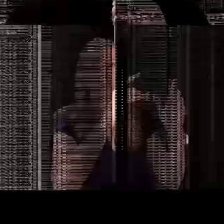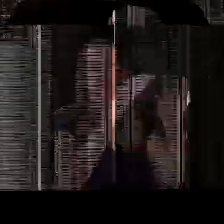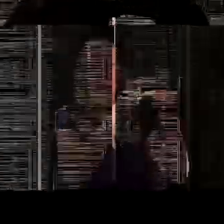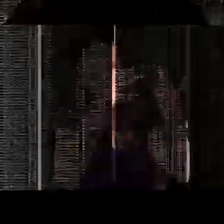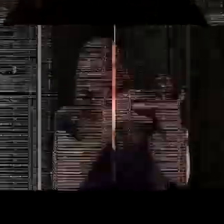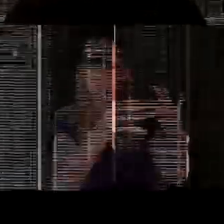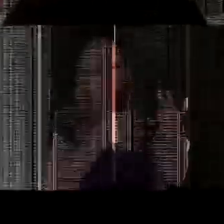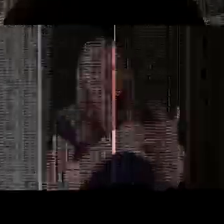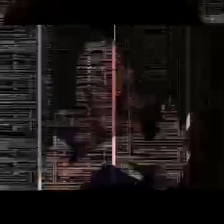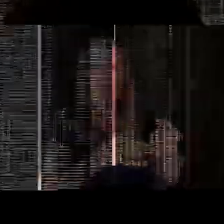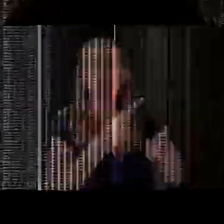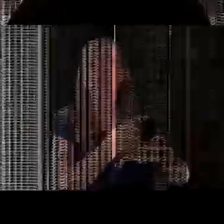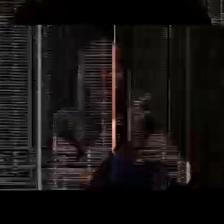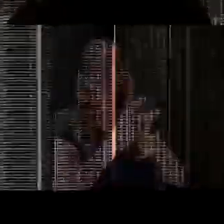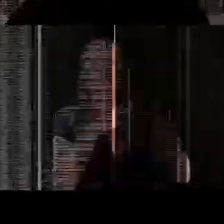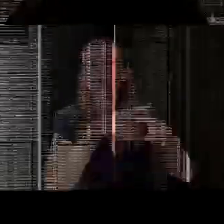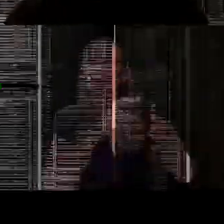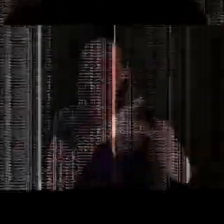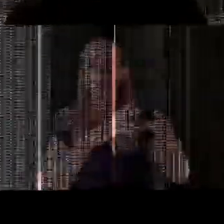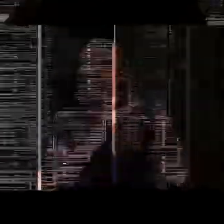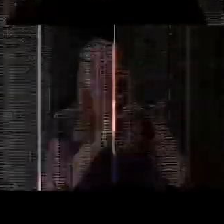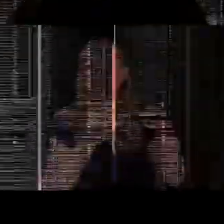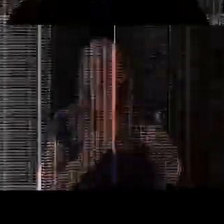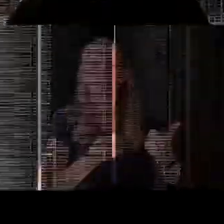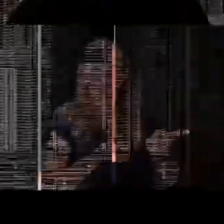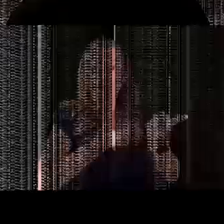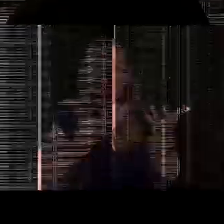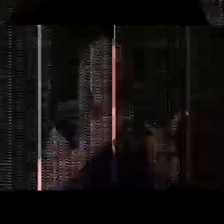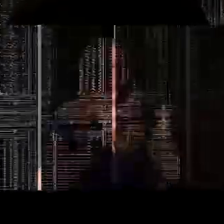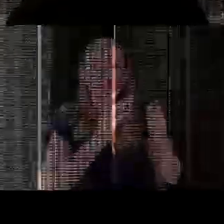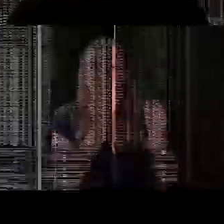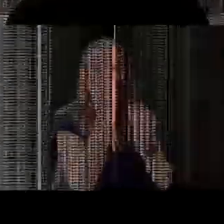tool or productivity website that gives me to information, gives me a little bit of anxiety to